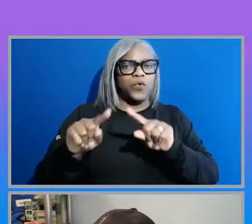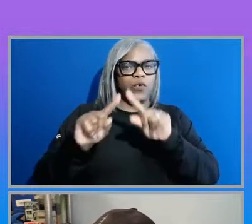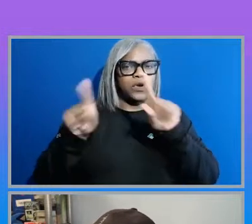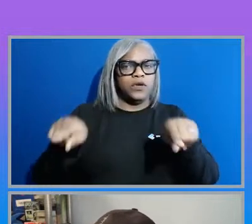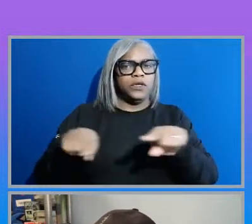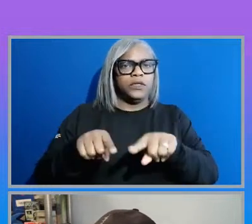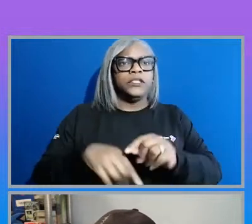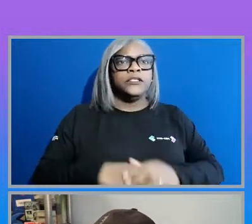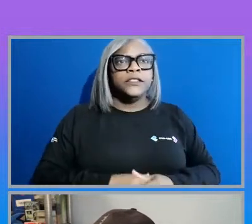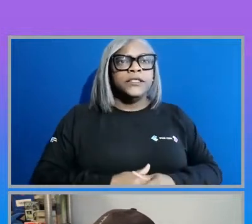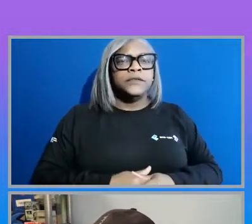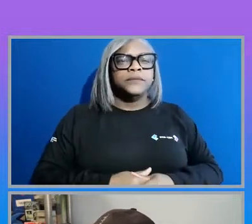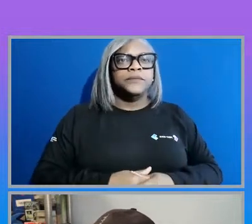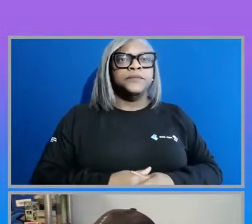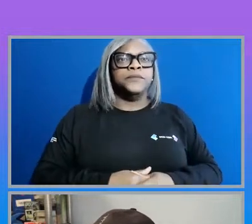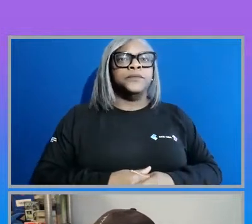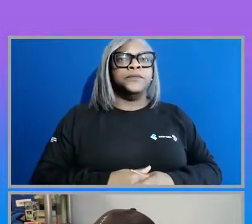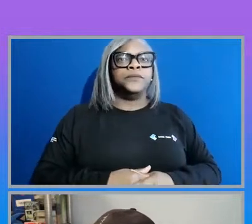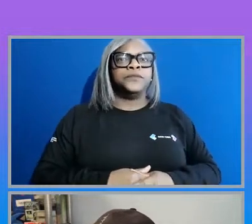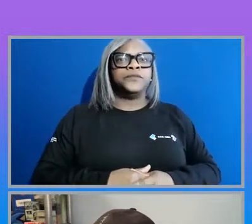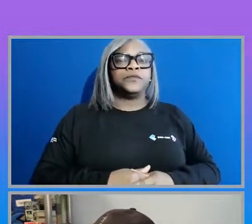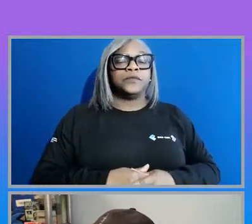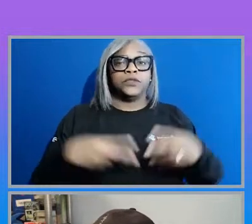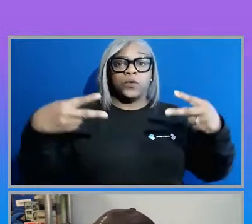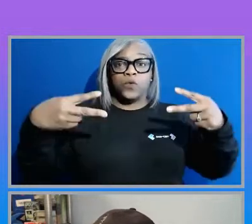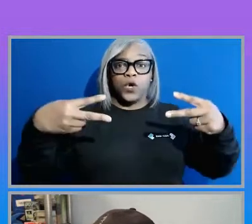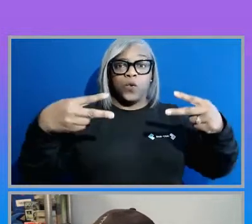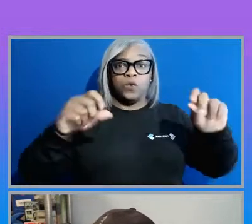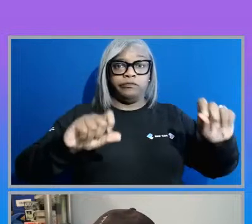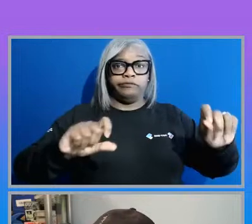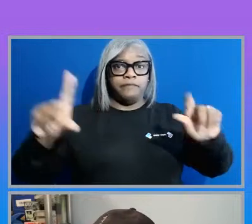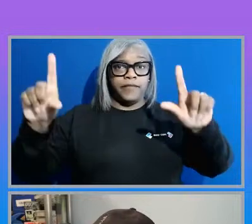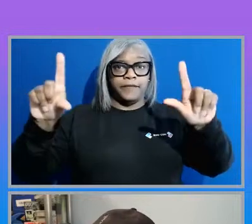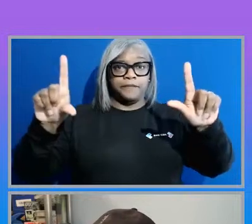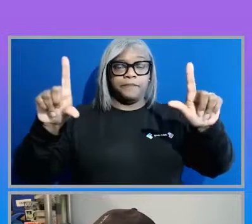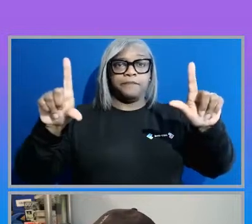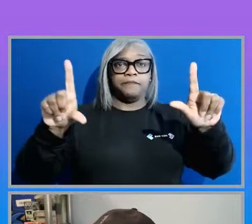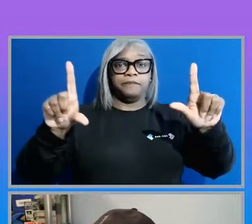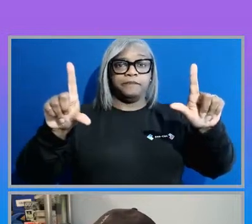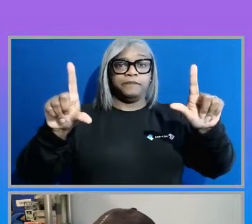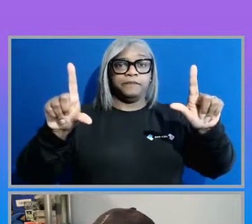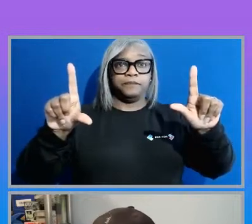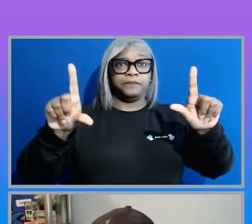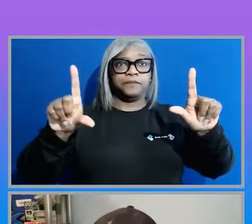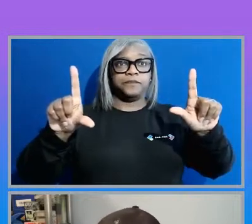to go into my code and I am